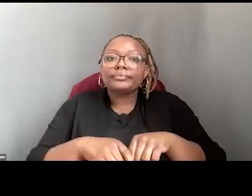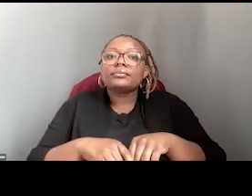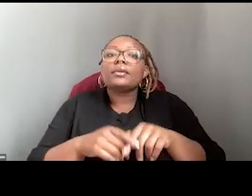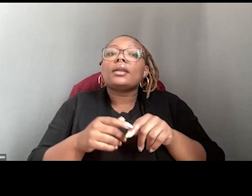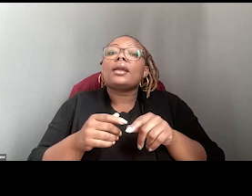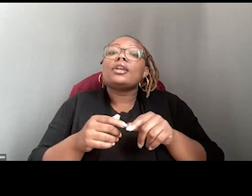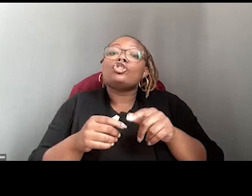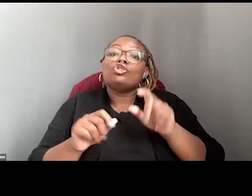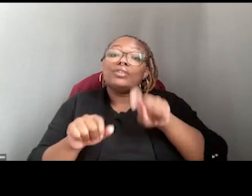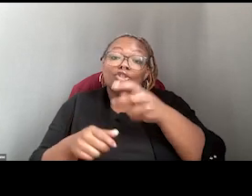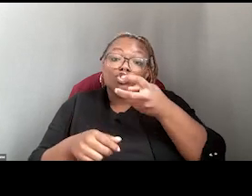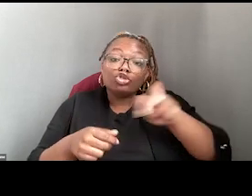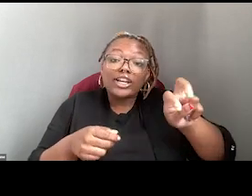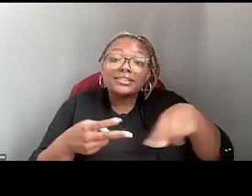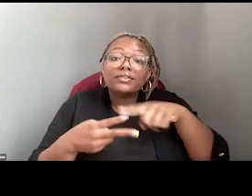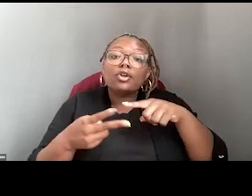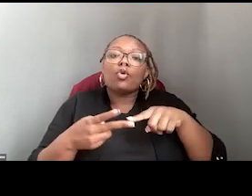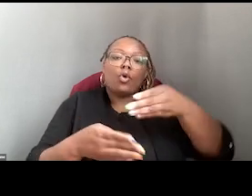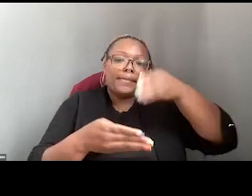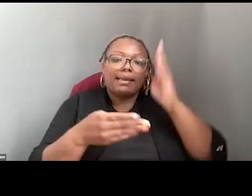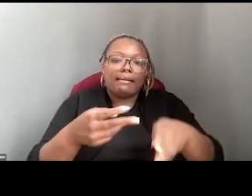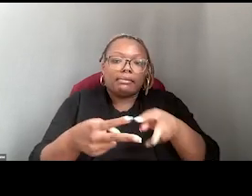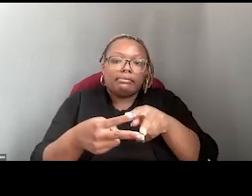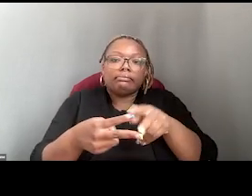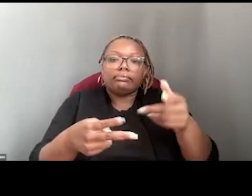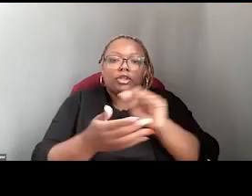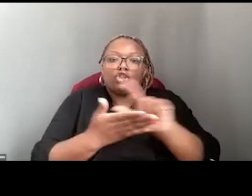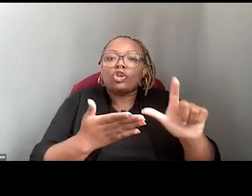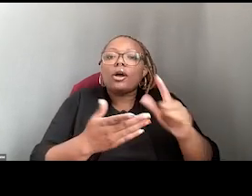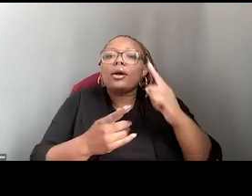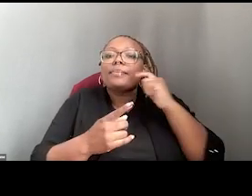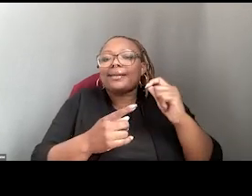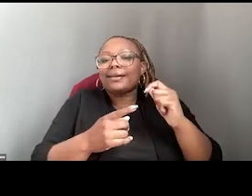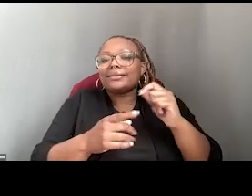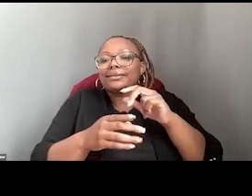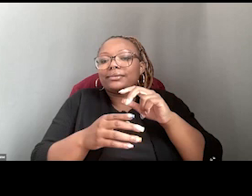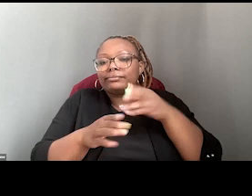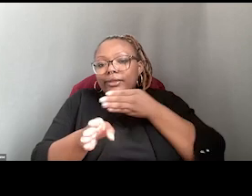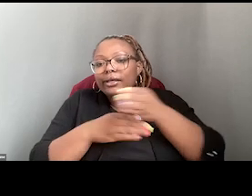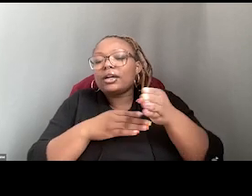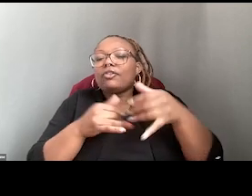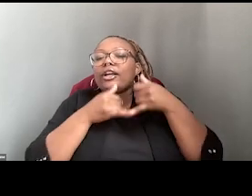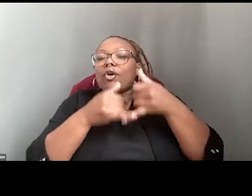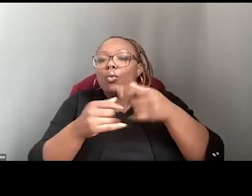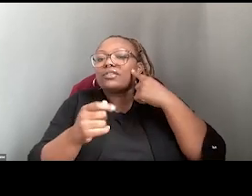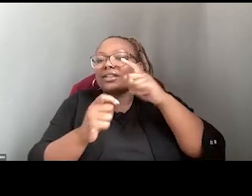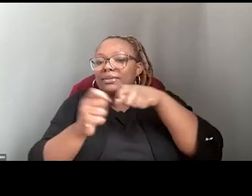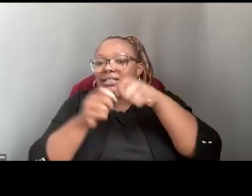And that is because of the nature of the career award. It's made to a specific individual so you can't just appoint a new person to it.